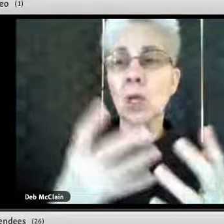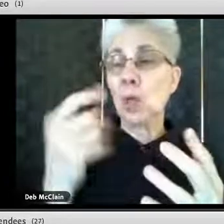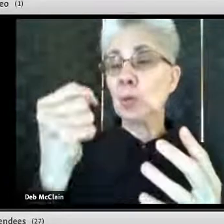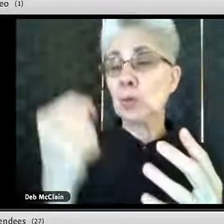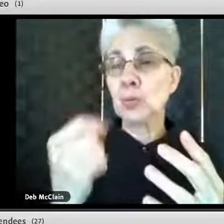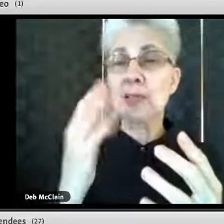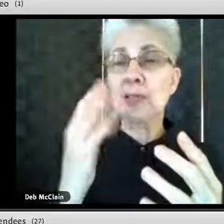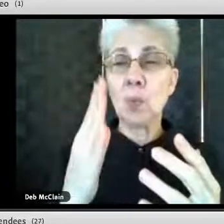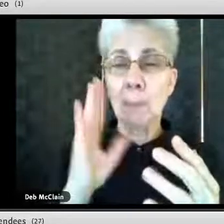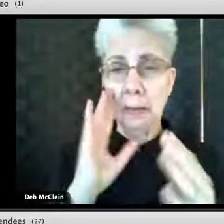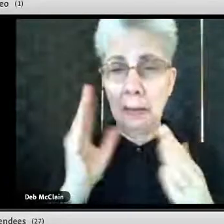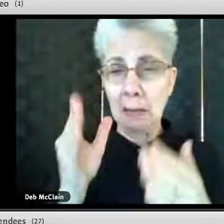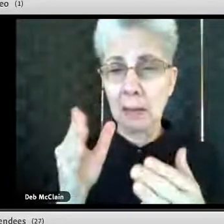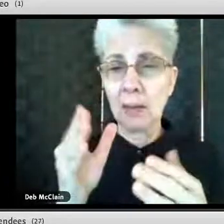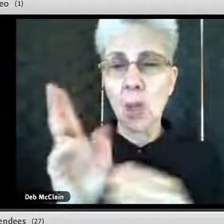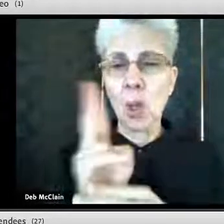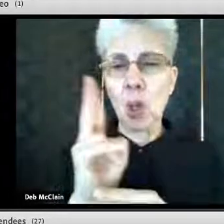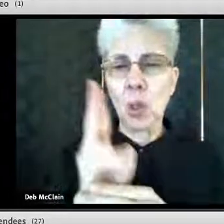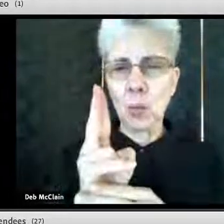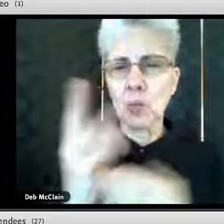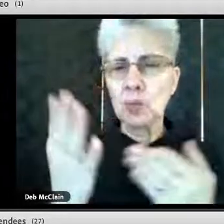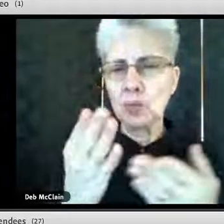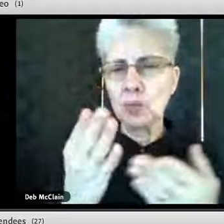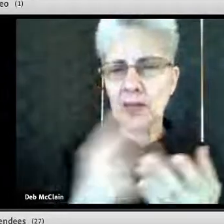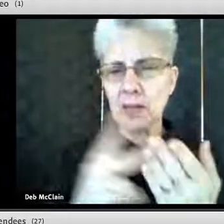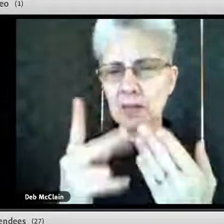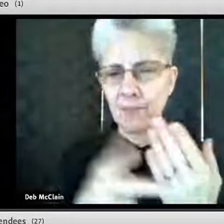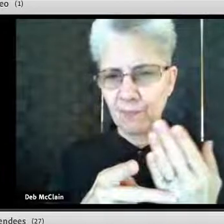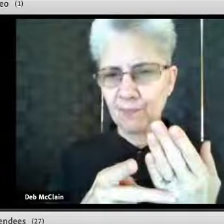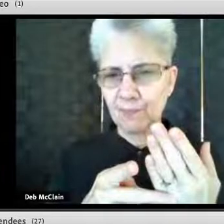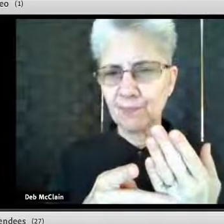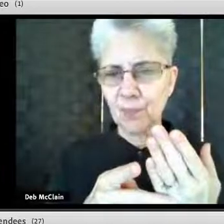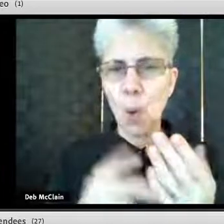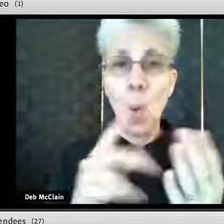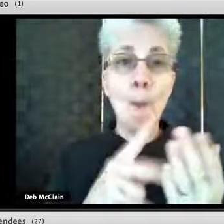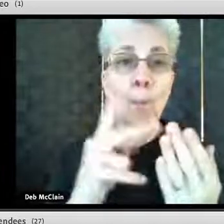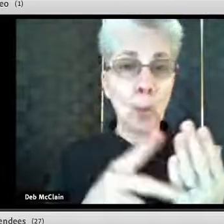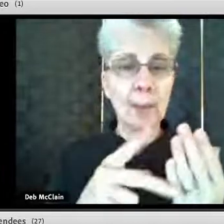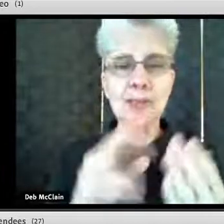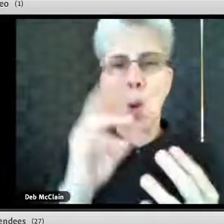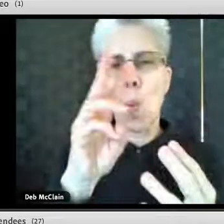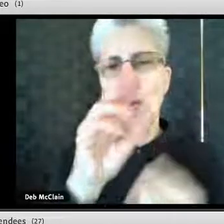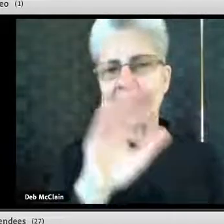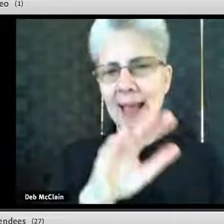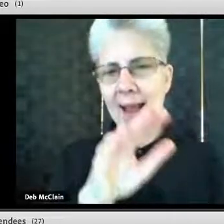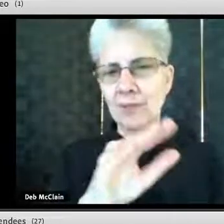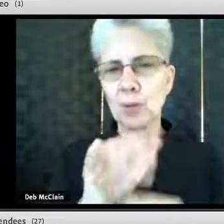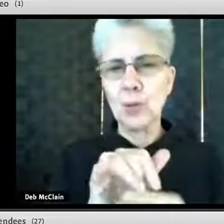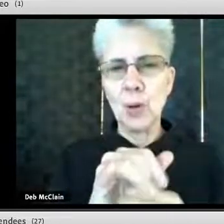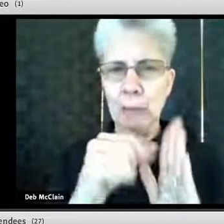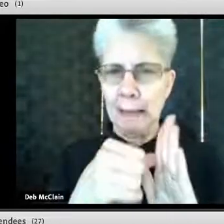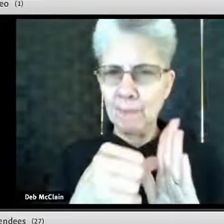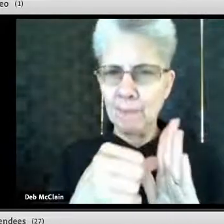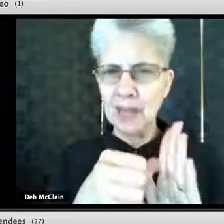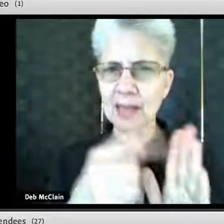going to be more youth services focused or programming... Wednesday afternoon is highlighting a program.